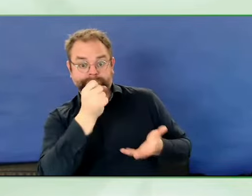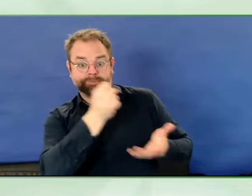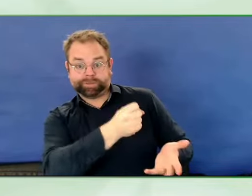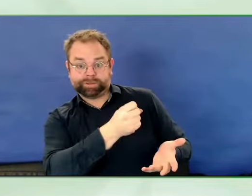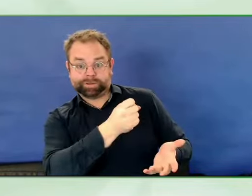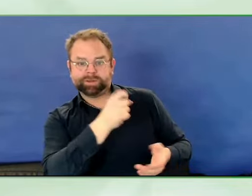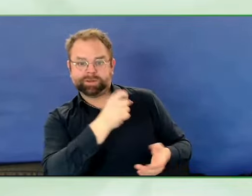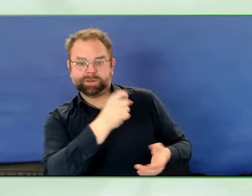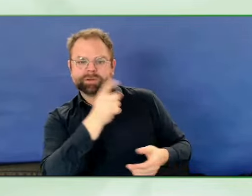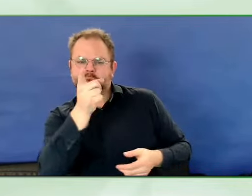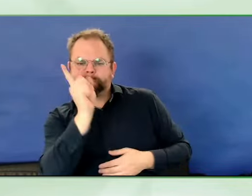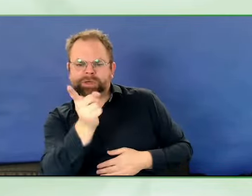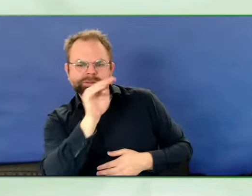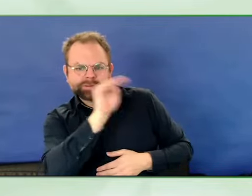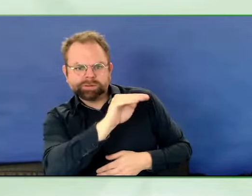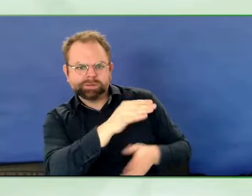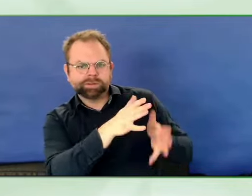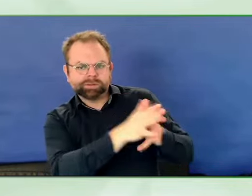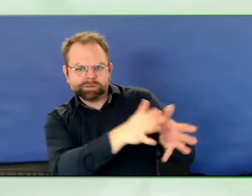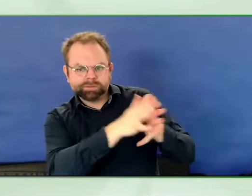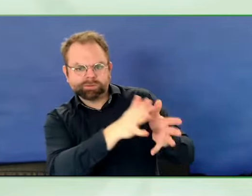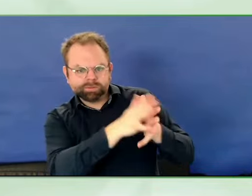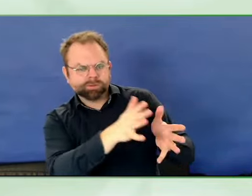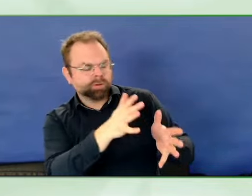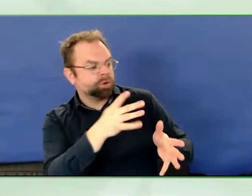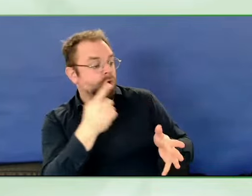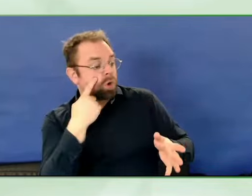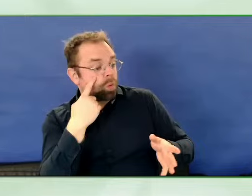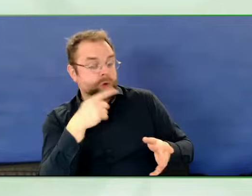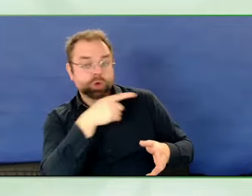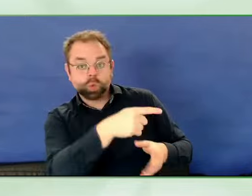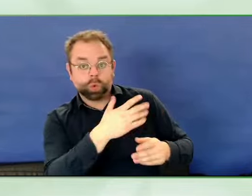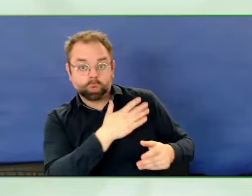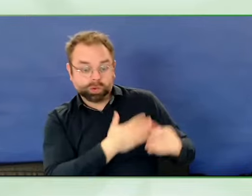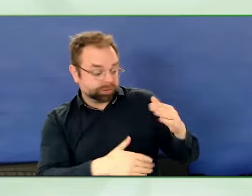You touched on a really important point.